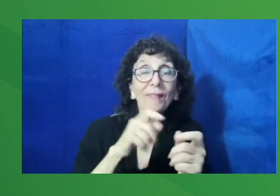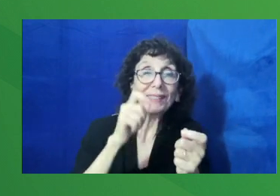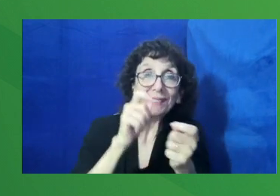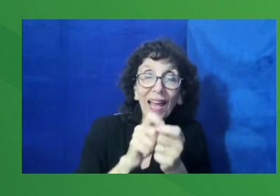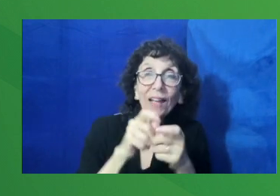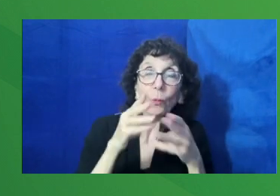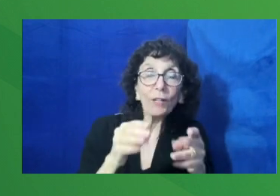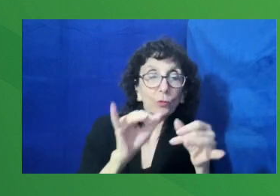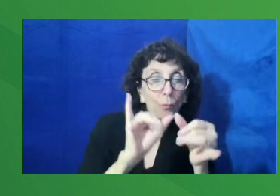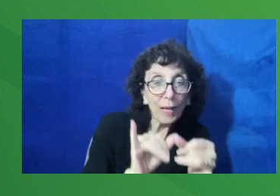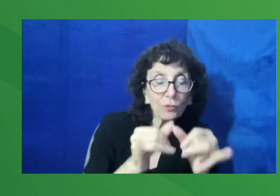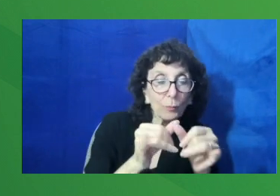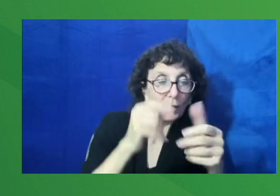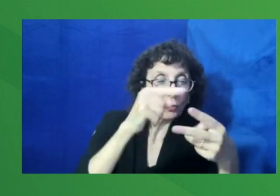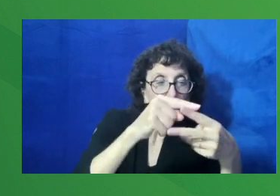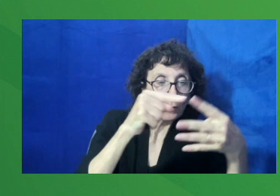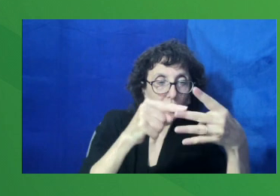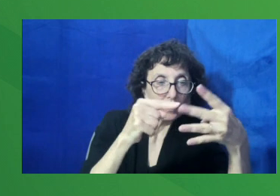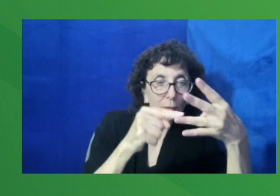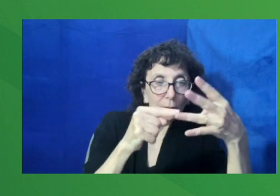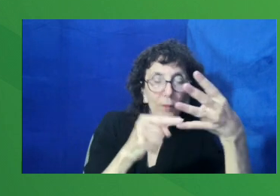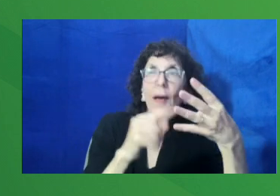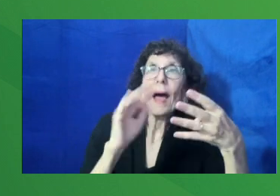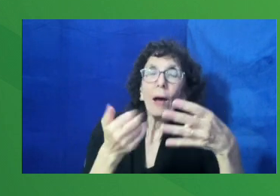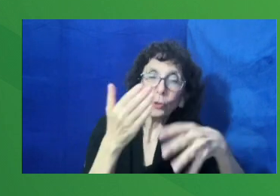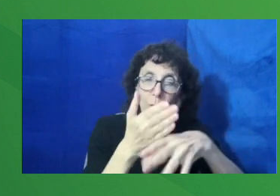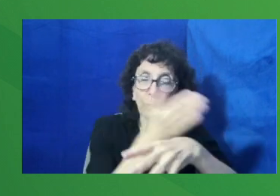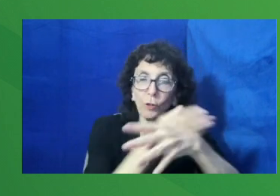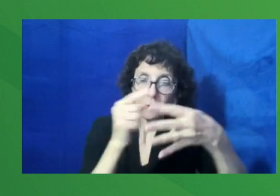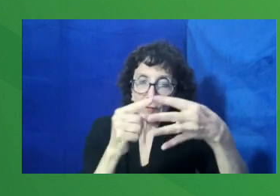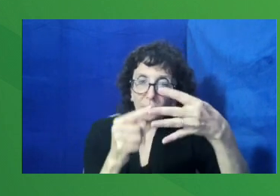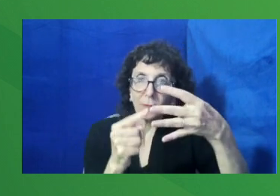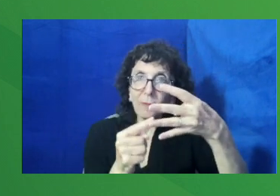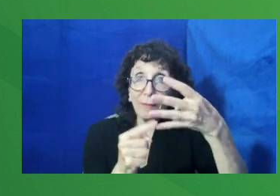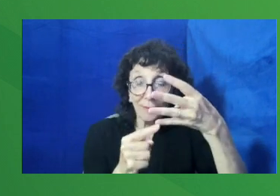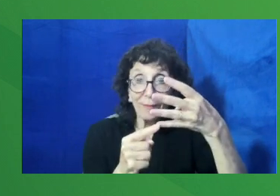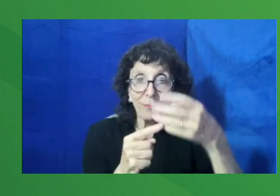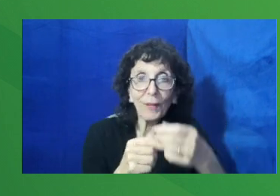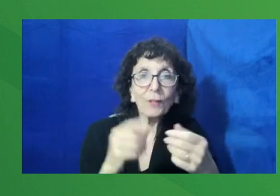can we find growth, how can we improve? So, it was a wonderful study and I really appreciate